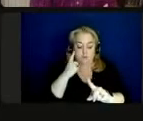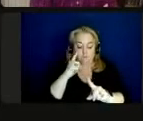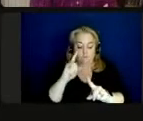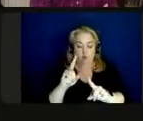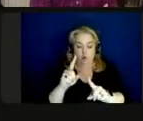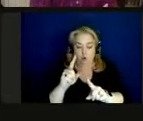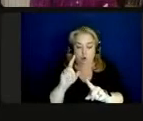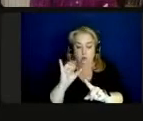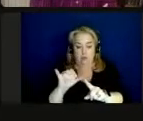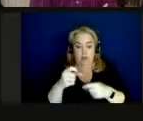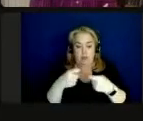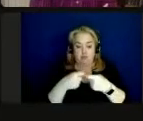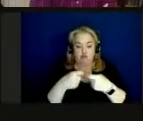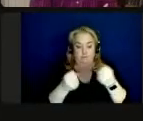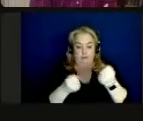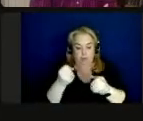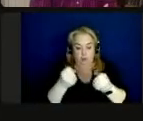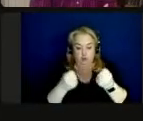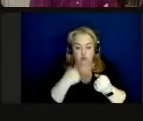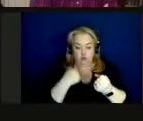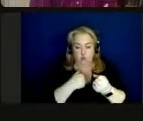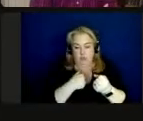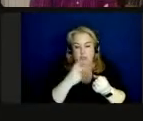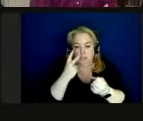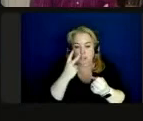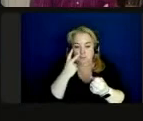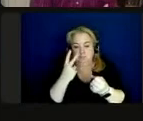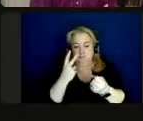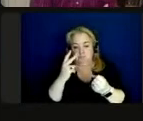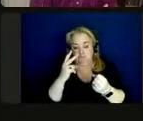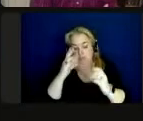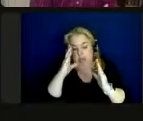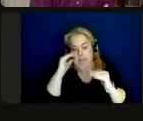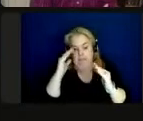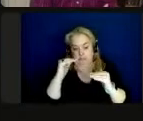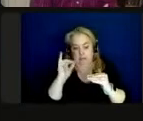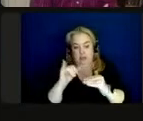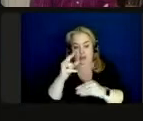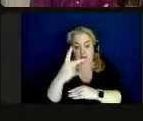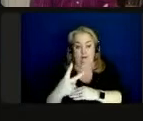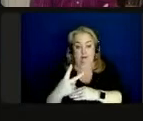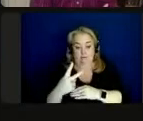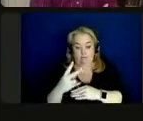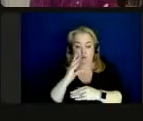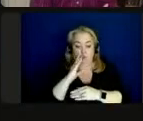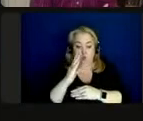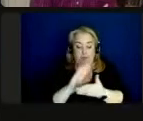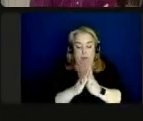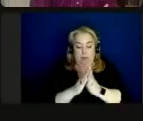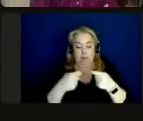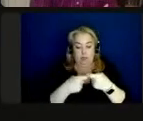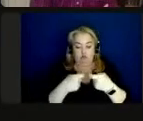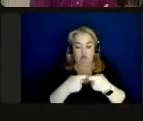ADDITIONALIE OF T 2030